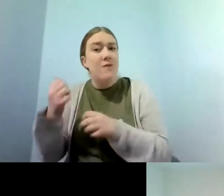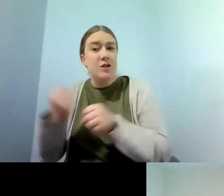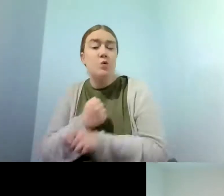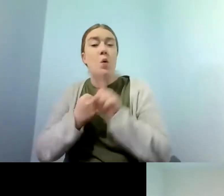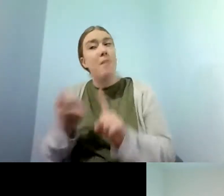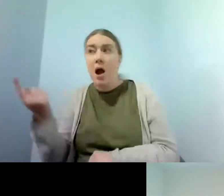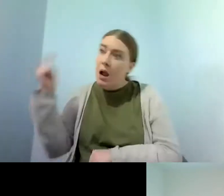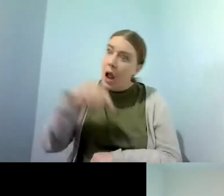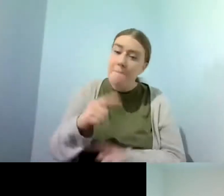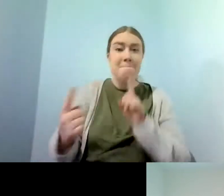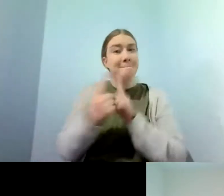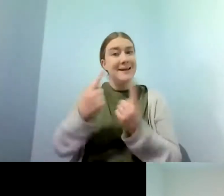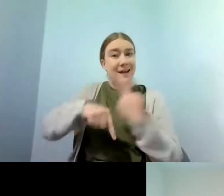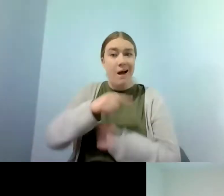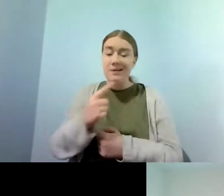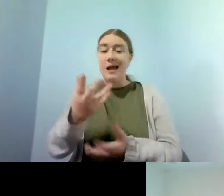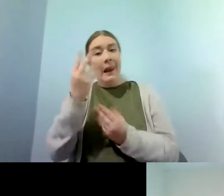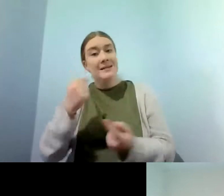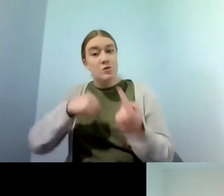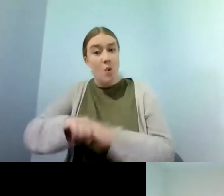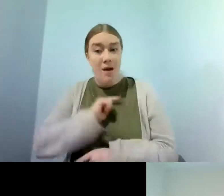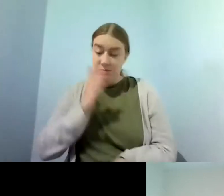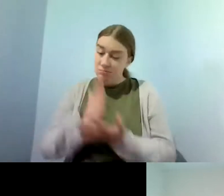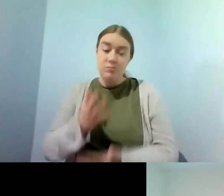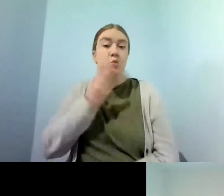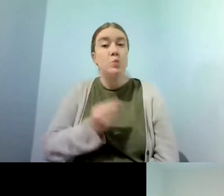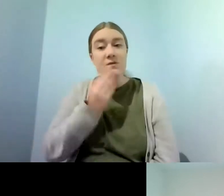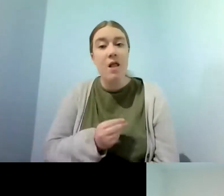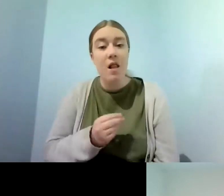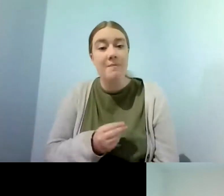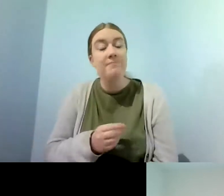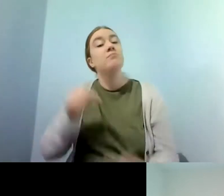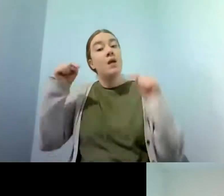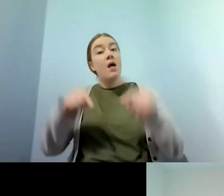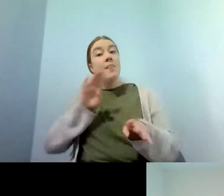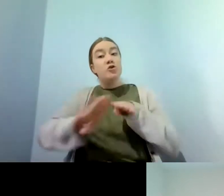and listening to us is really useful and at the training session we can also provide you with